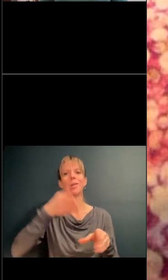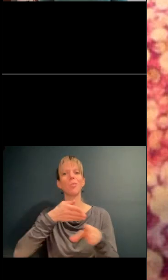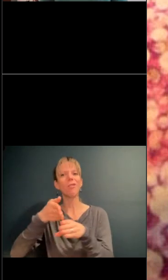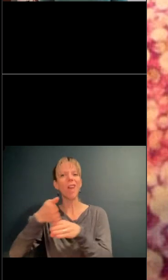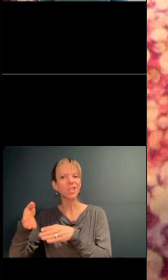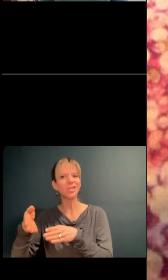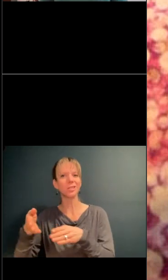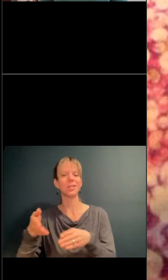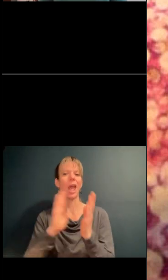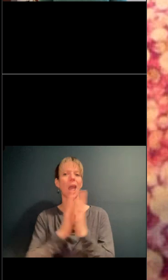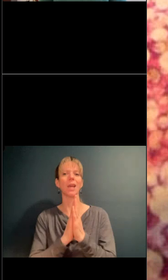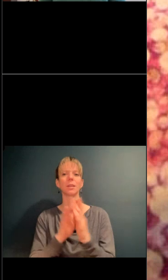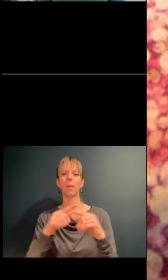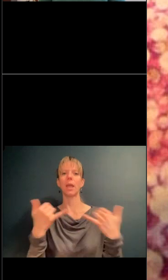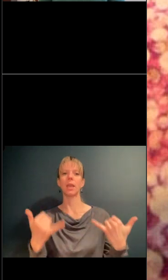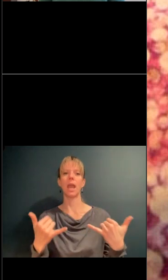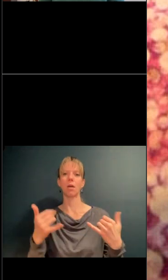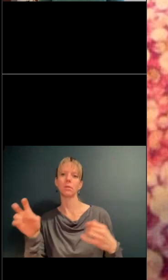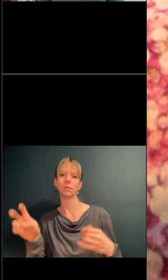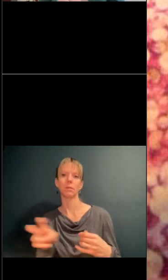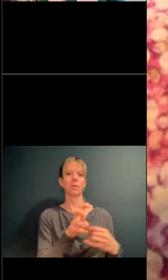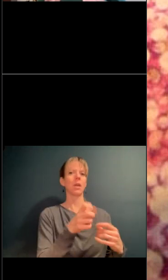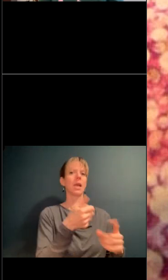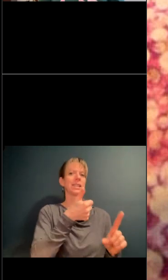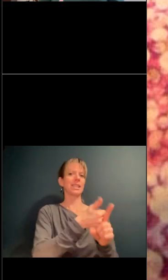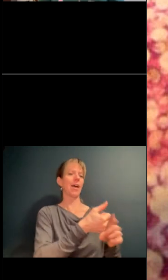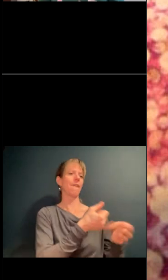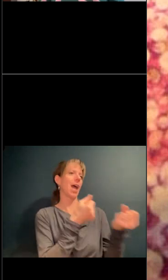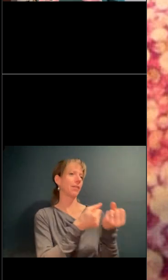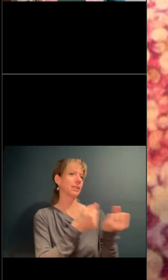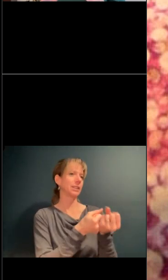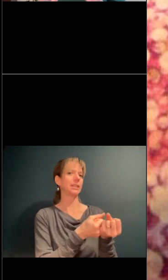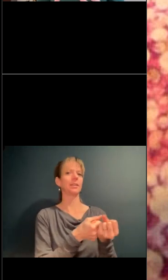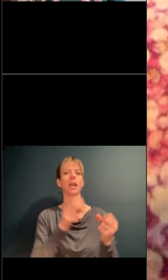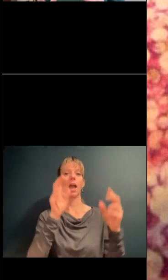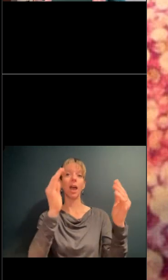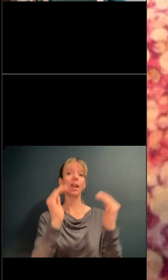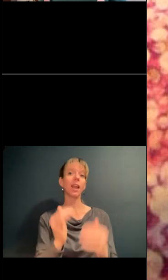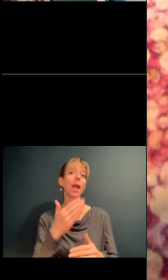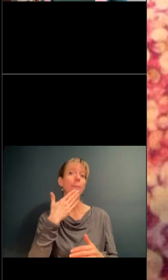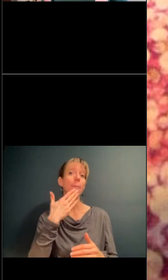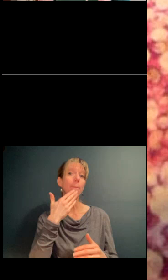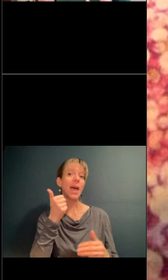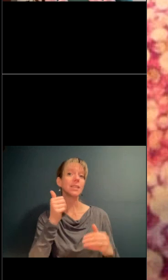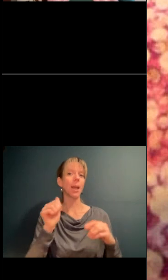The shift now is towards self-advocacy, and best practices really emphasize the